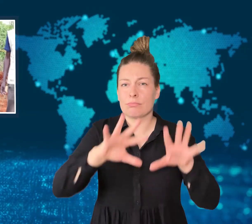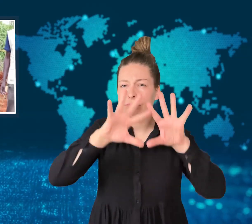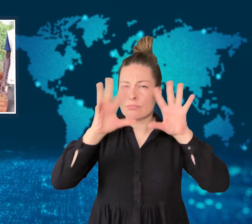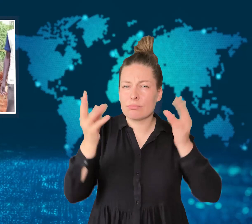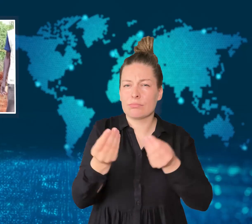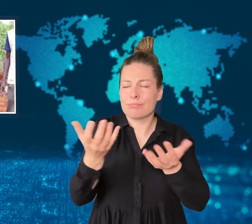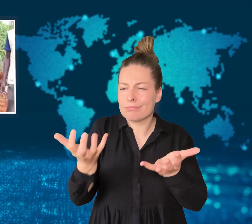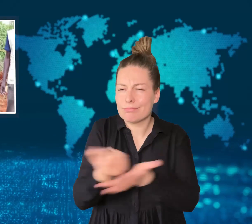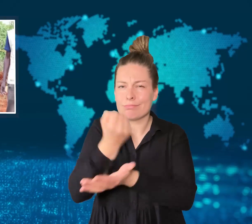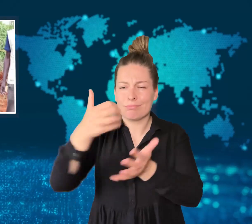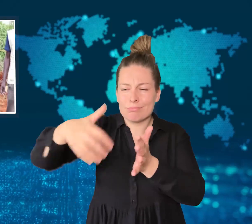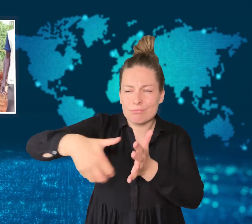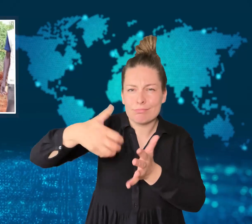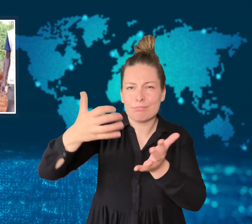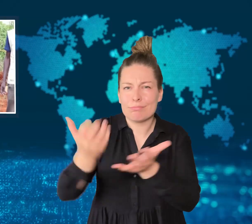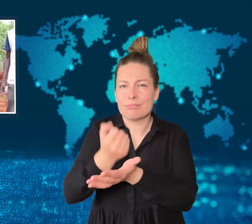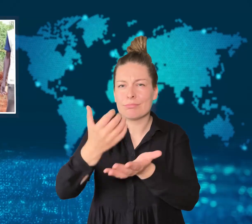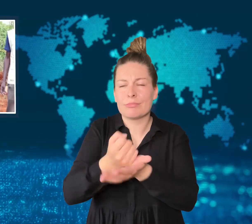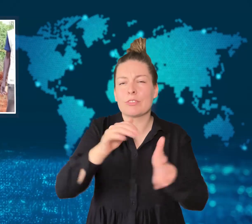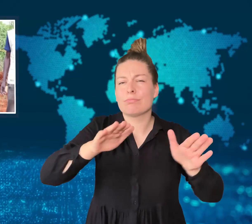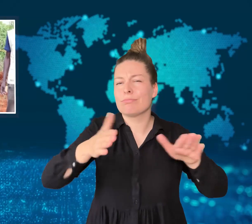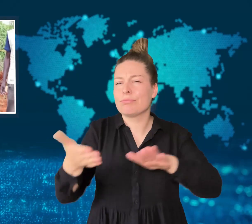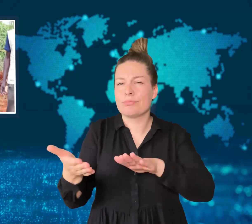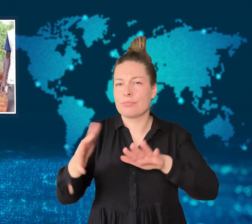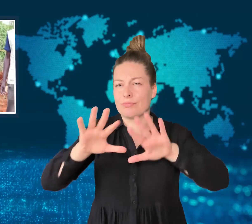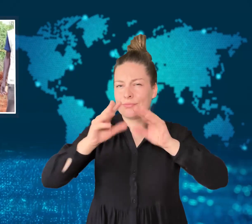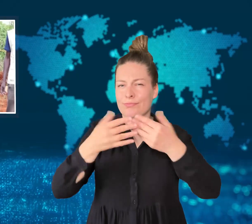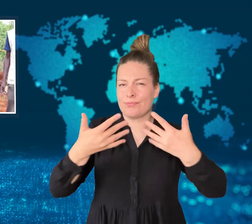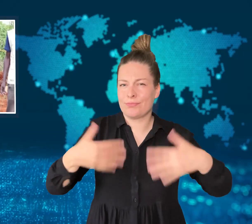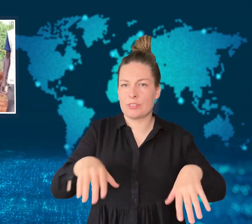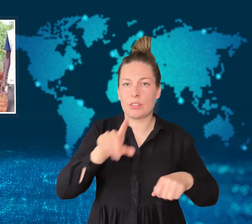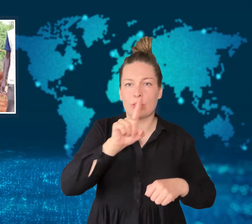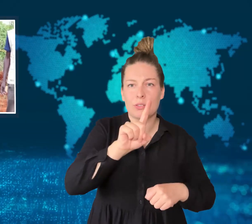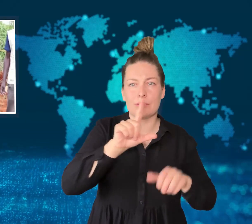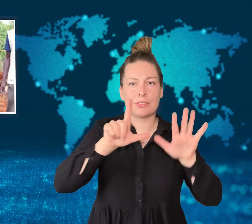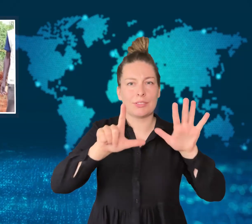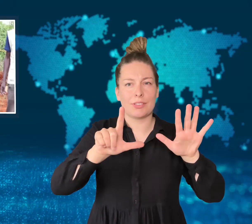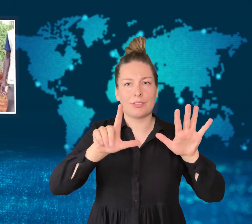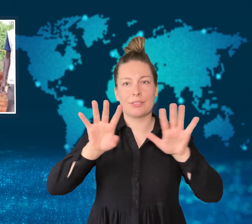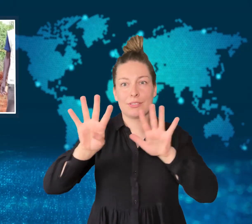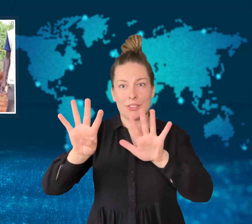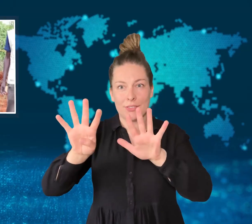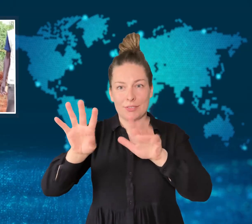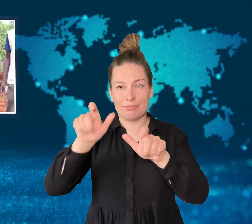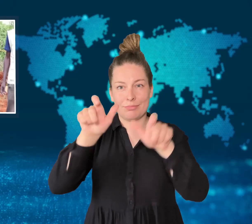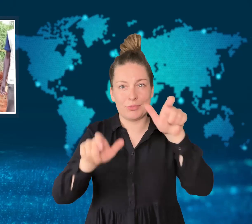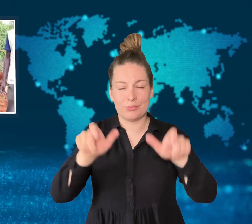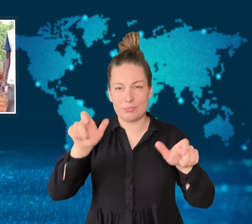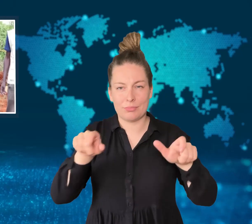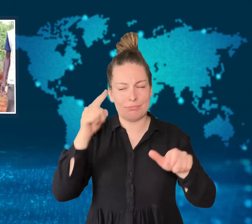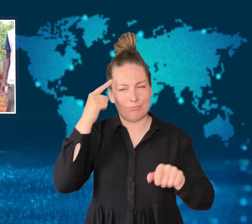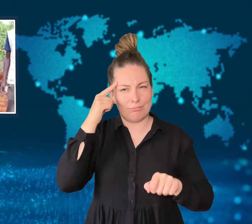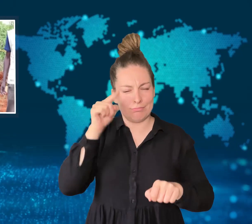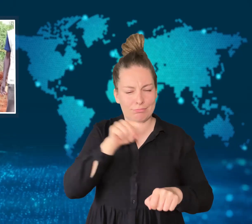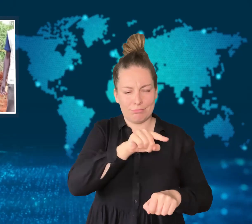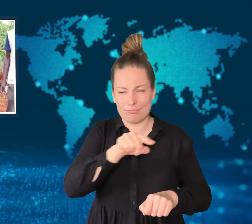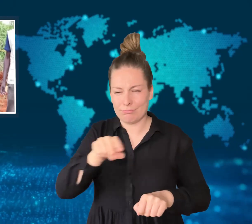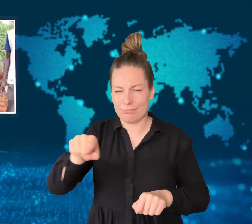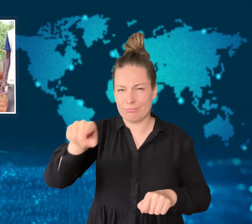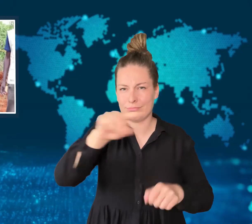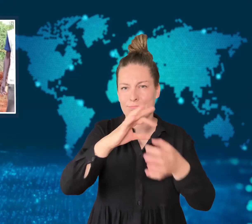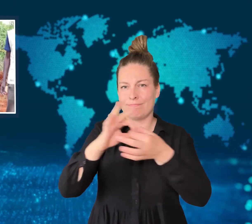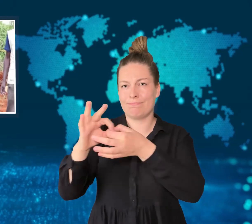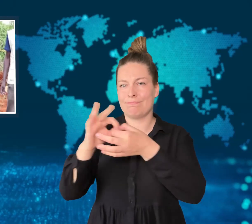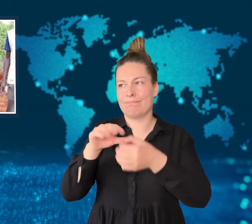from starvation and some from being strangled.